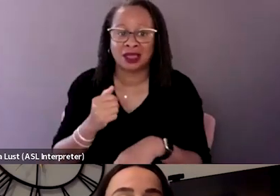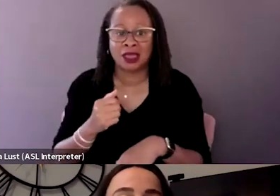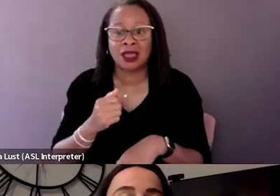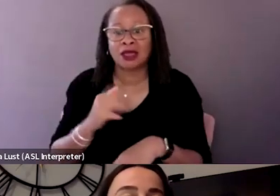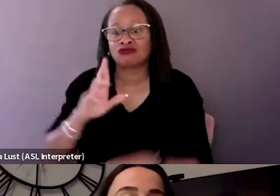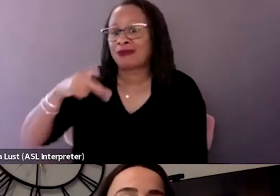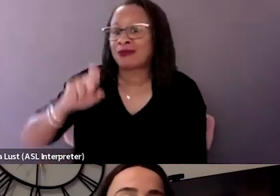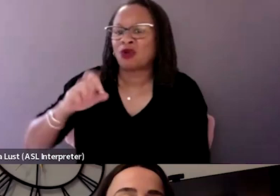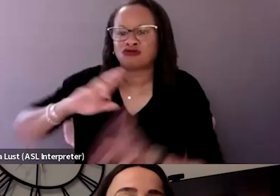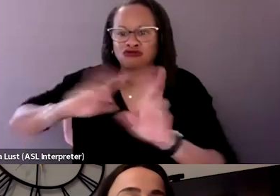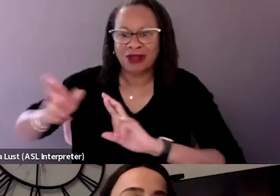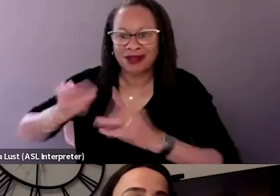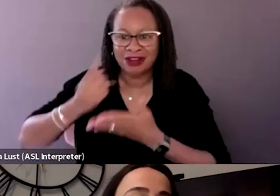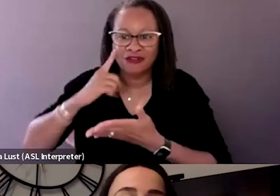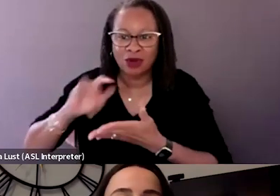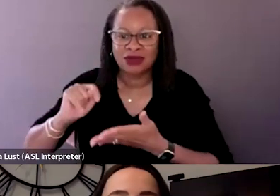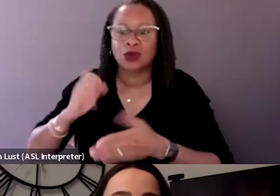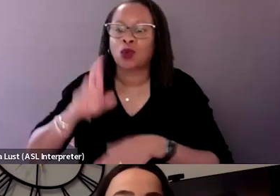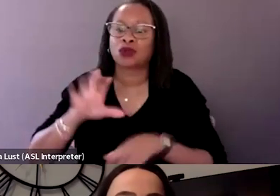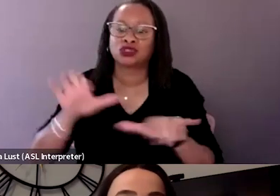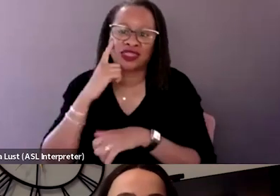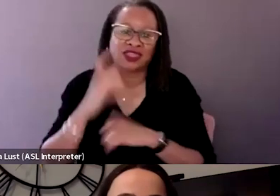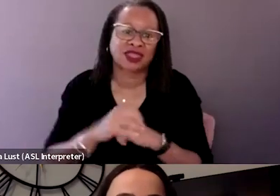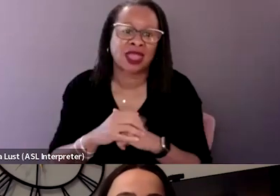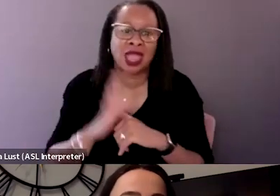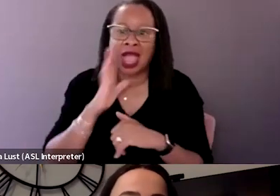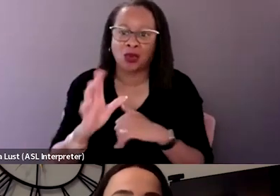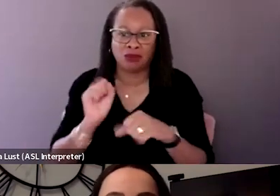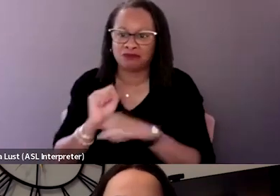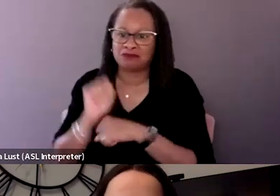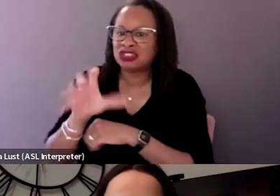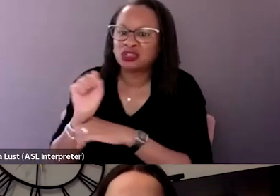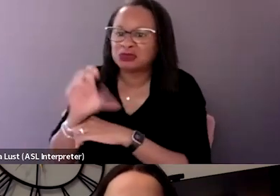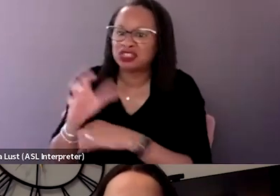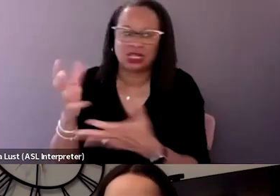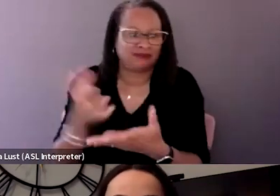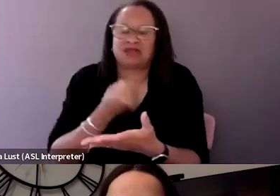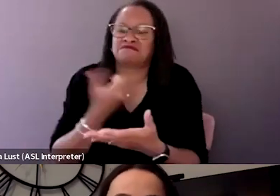Or you think that I'm just gonna go and pitch and take whoever's money comes to me